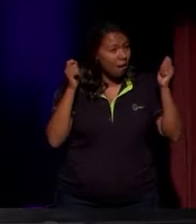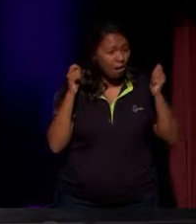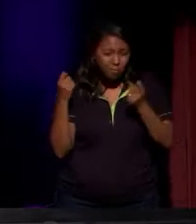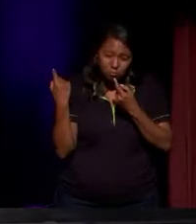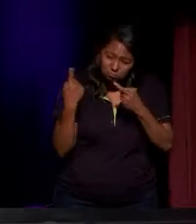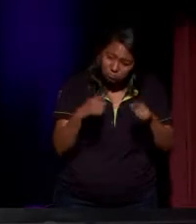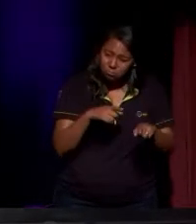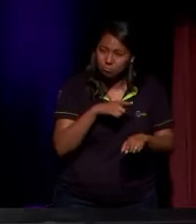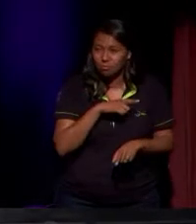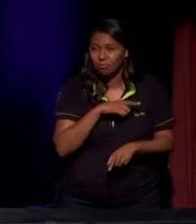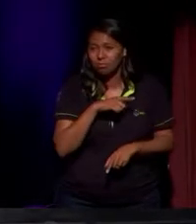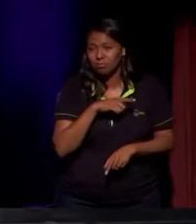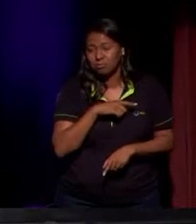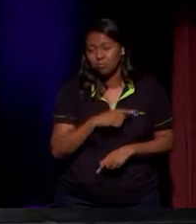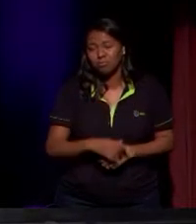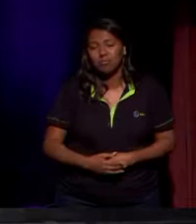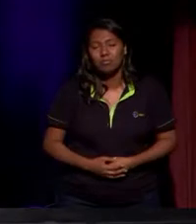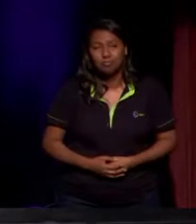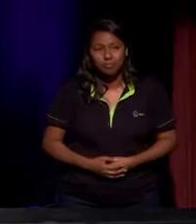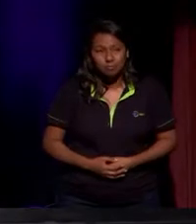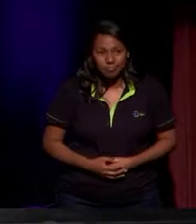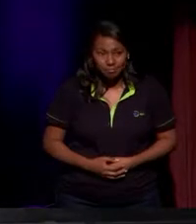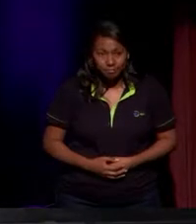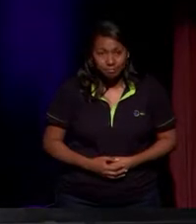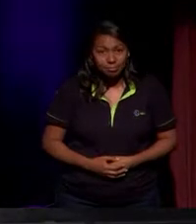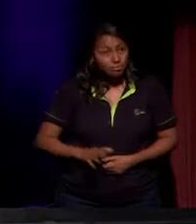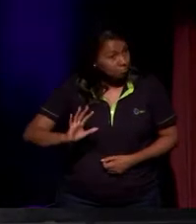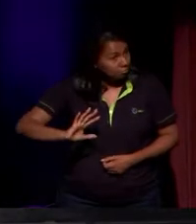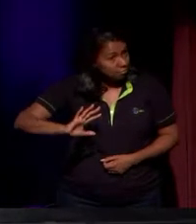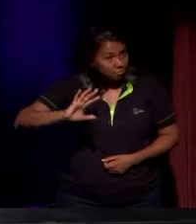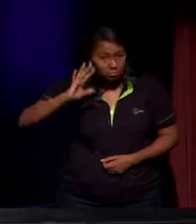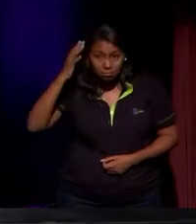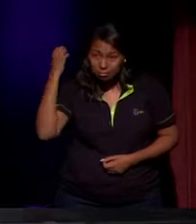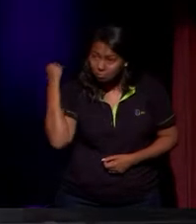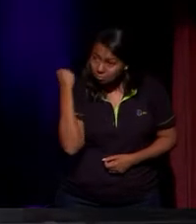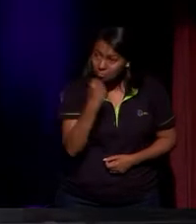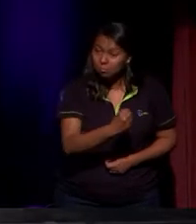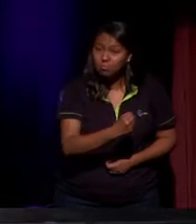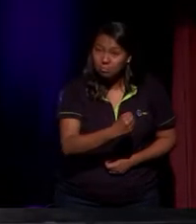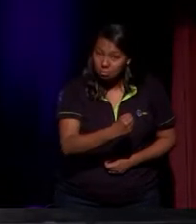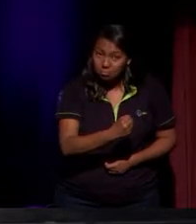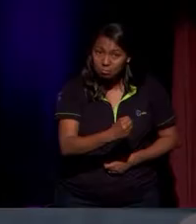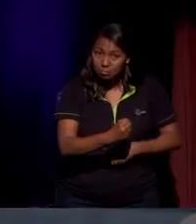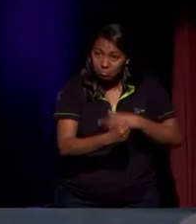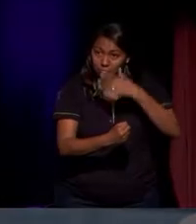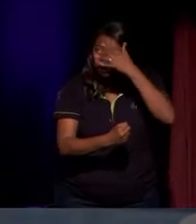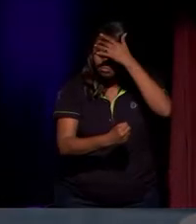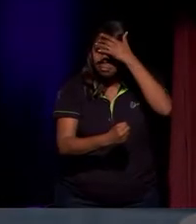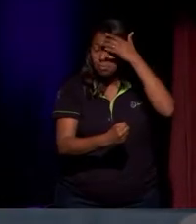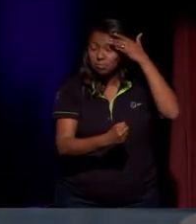We are living until murders of people who are fighting